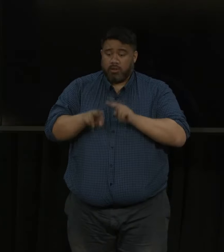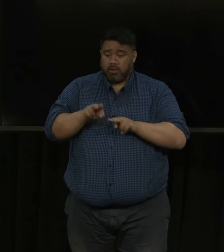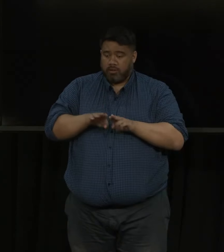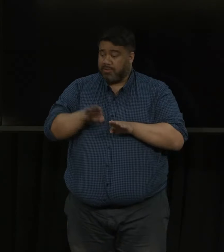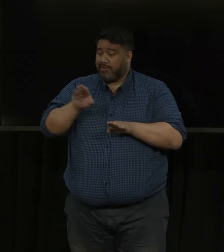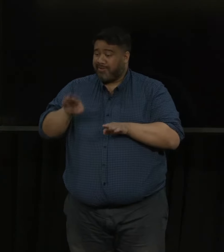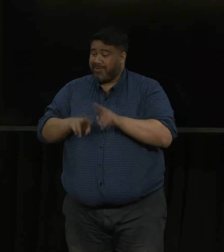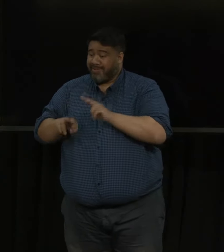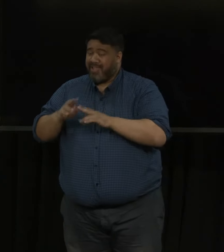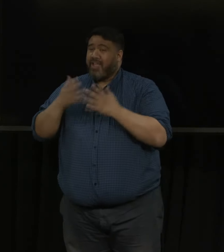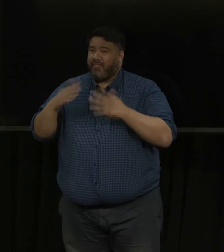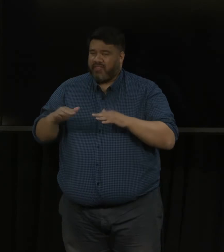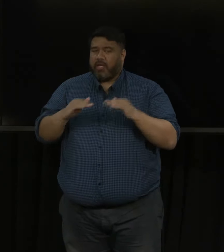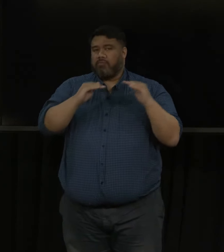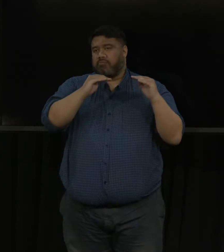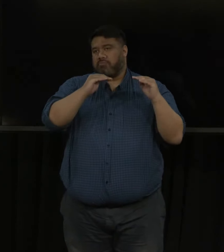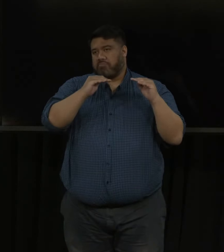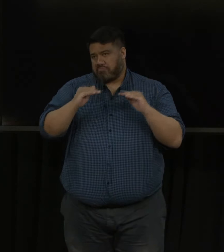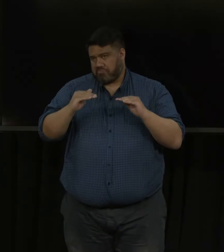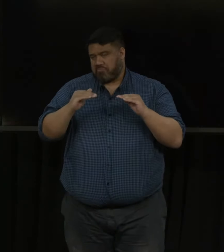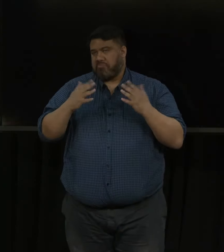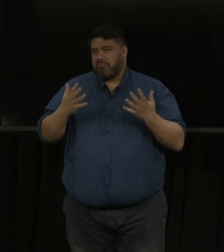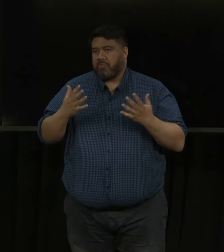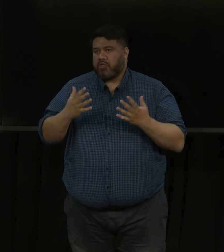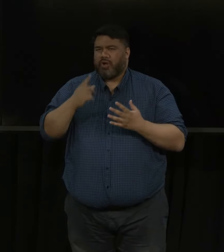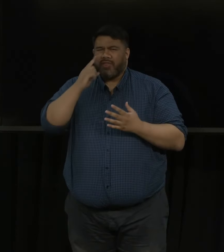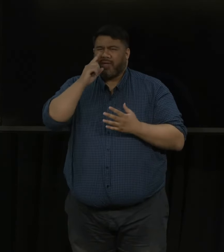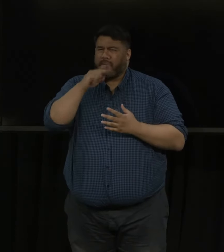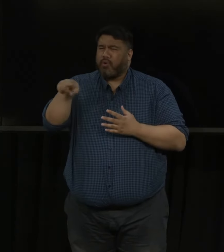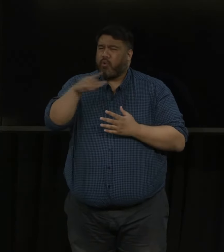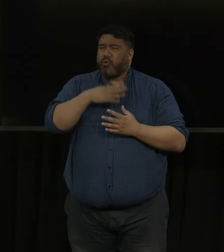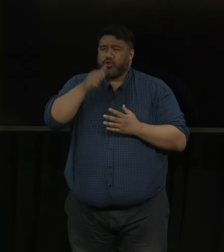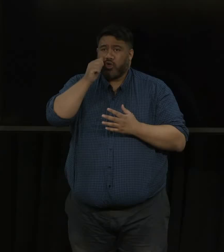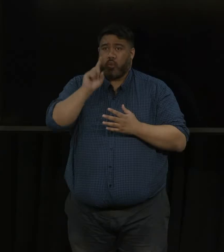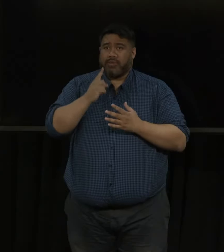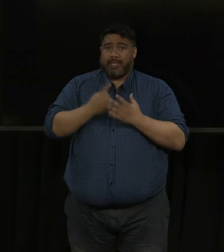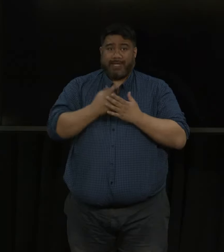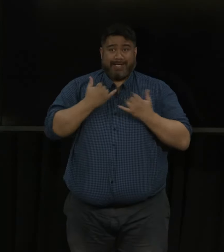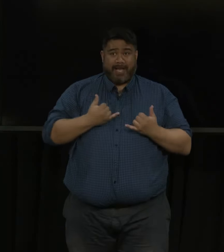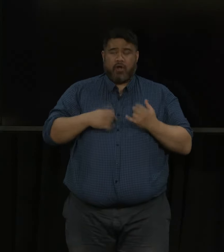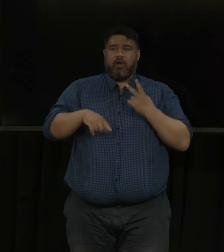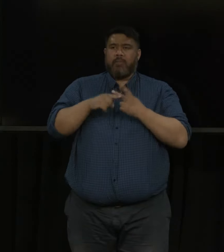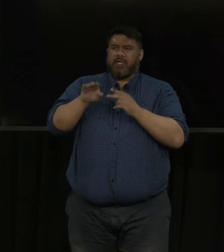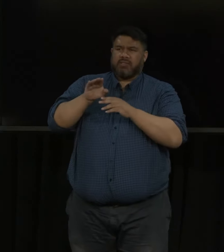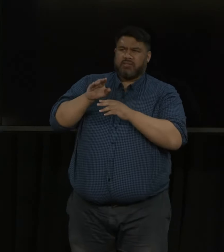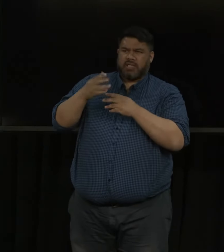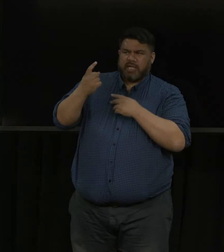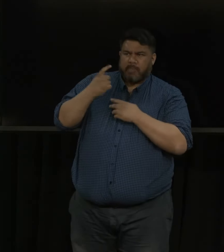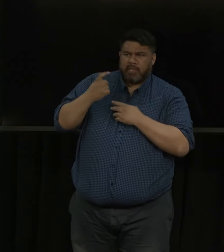that will not be moving beyond that until of course we continue to assess both the